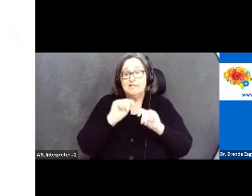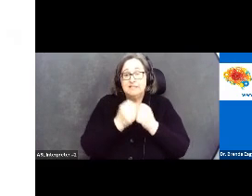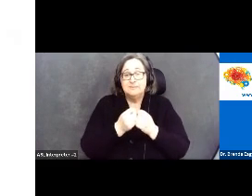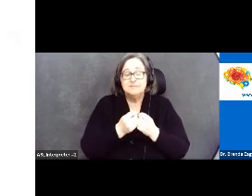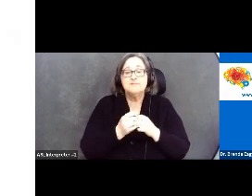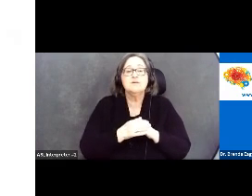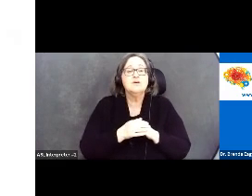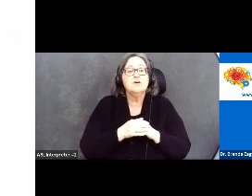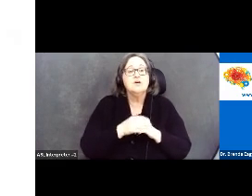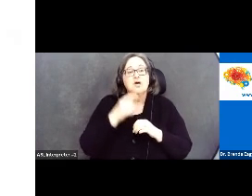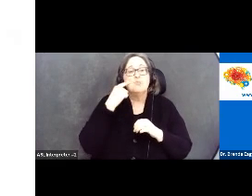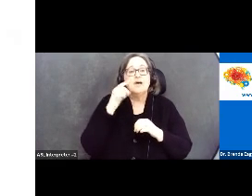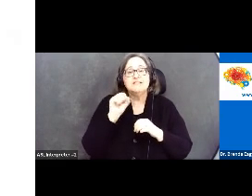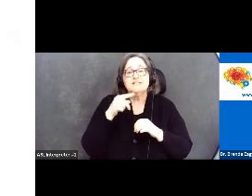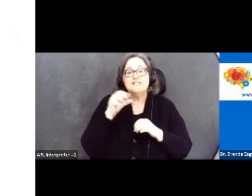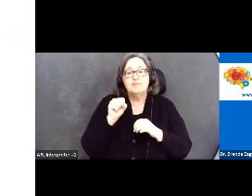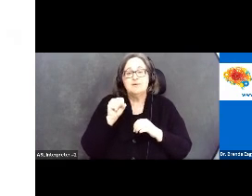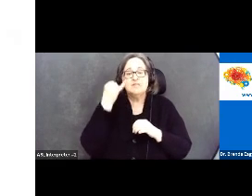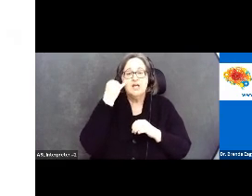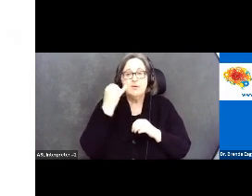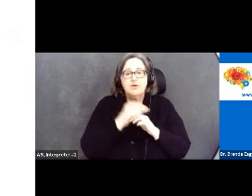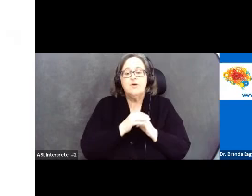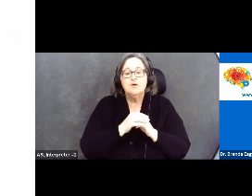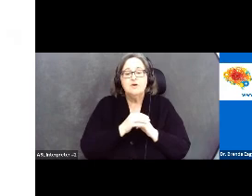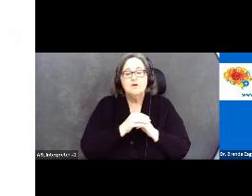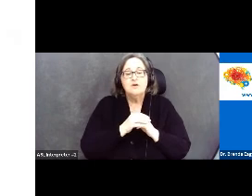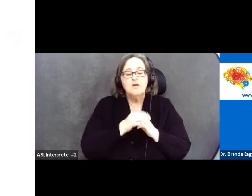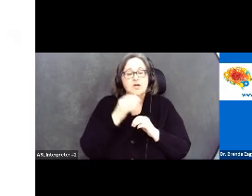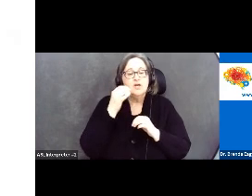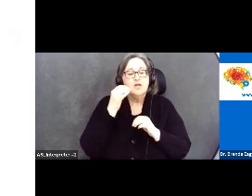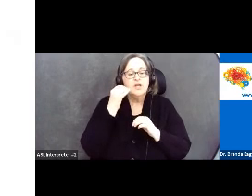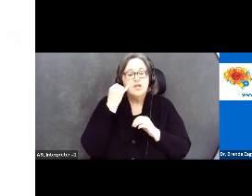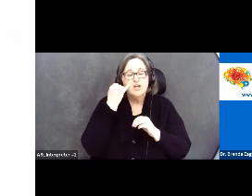BrainSTEPS, the premise of our program is that students with brain injury